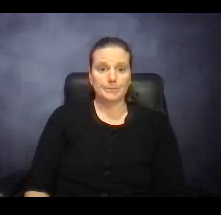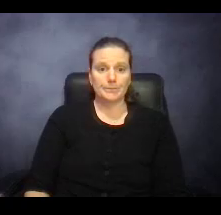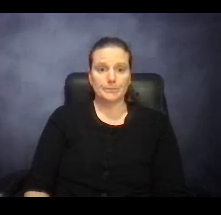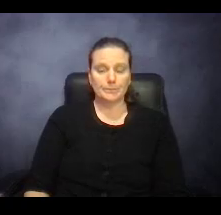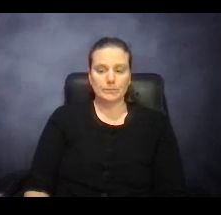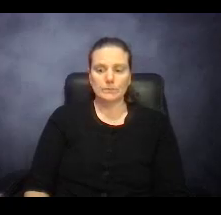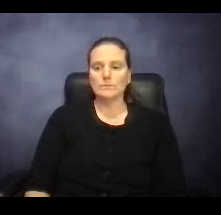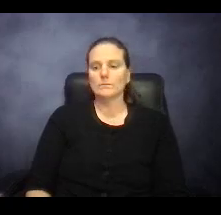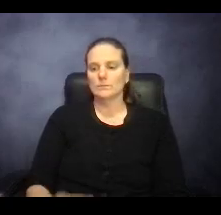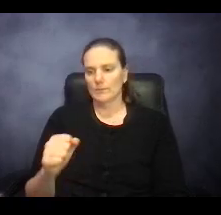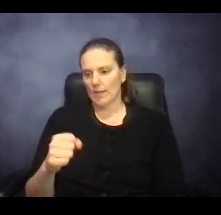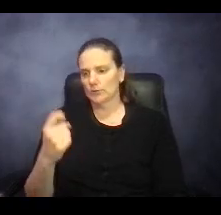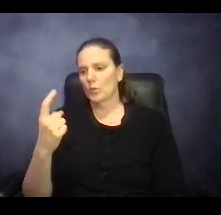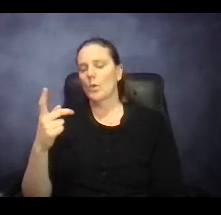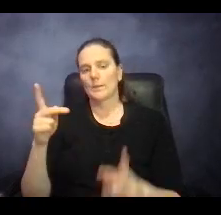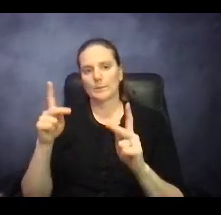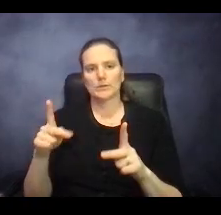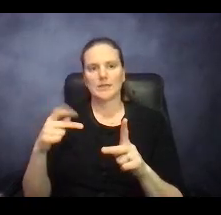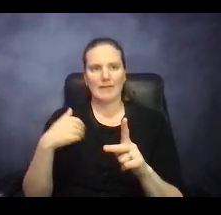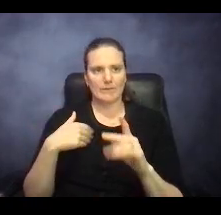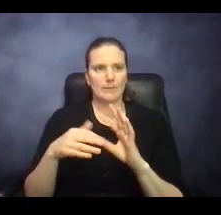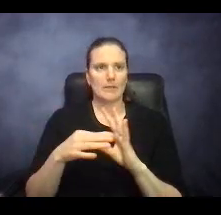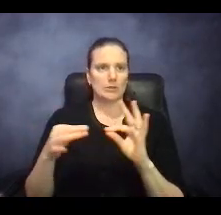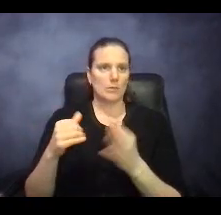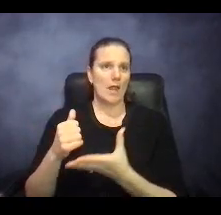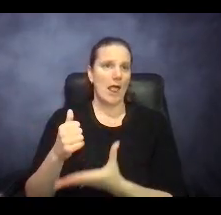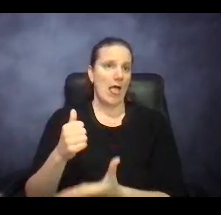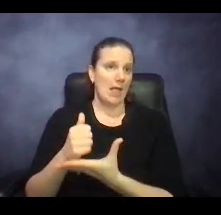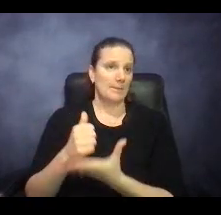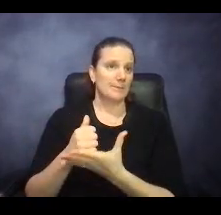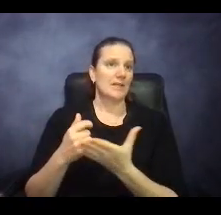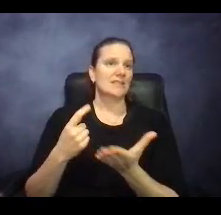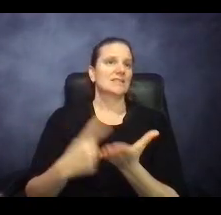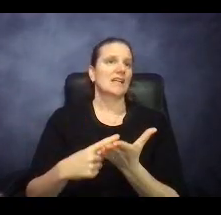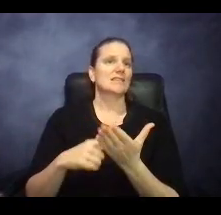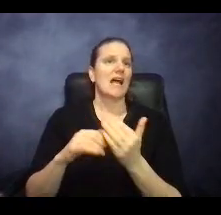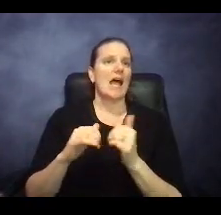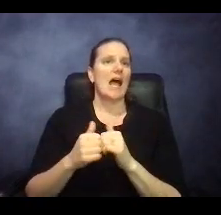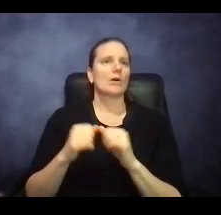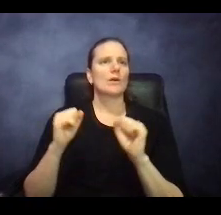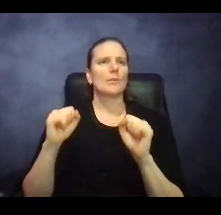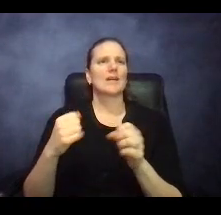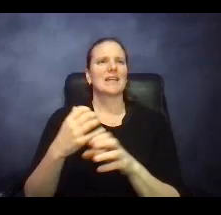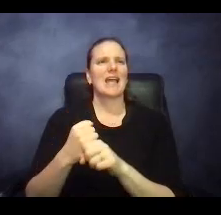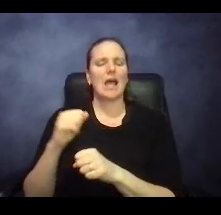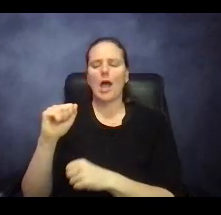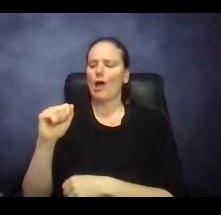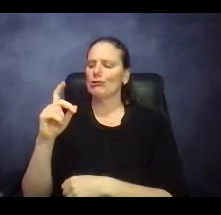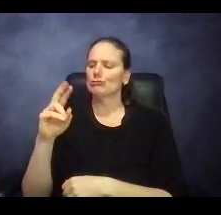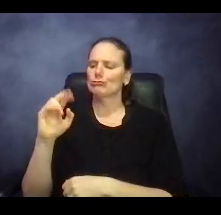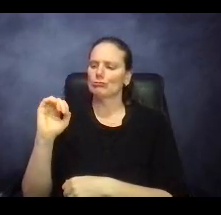A couple of one person has mentioned it would be helpful to discuss how we can get adrenal support. You got it? Yep. Coming.